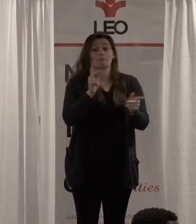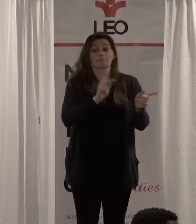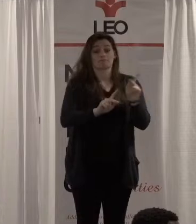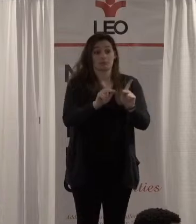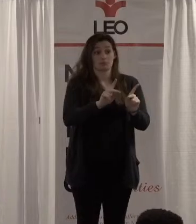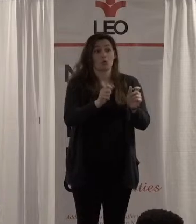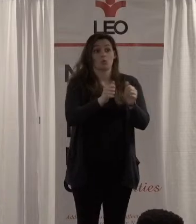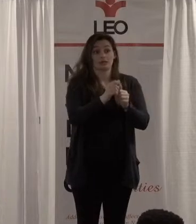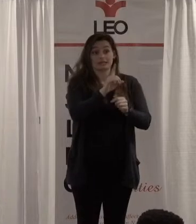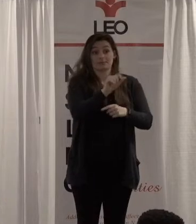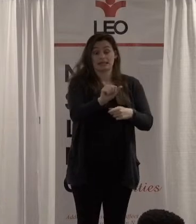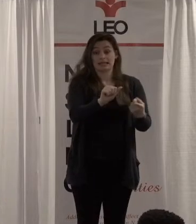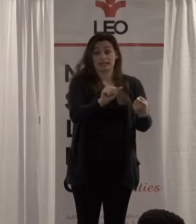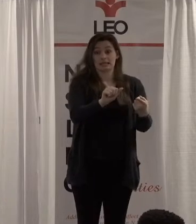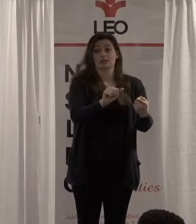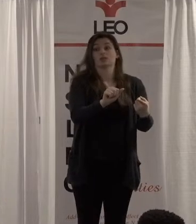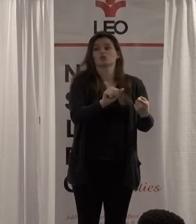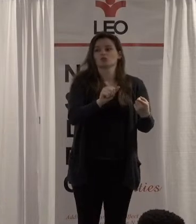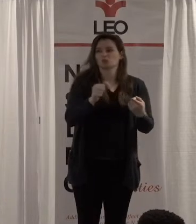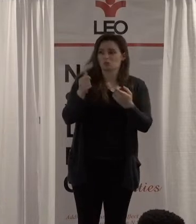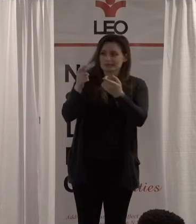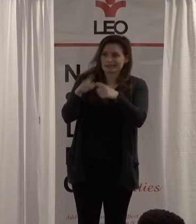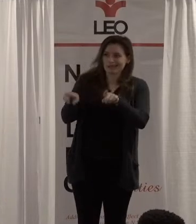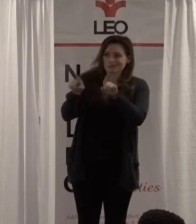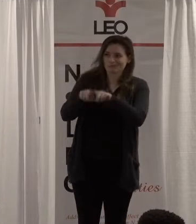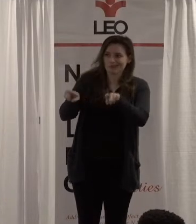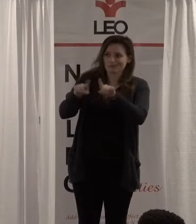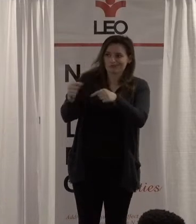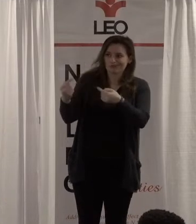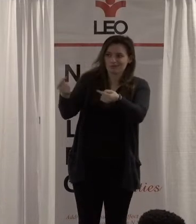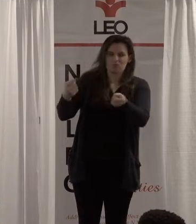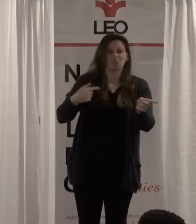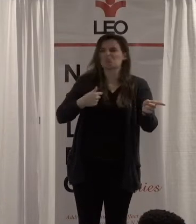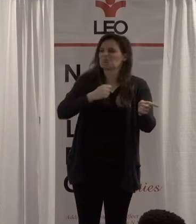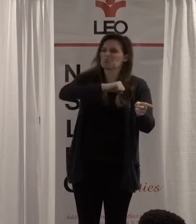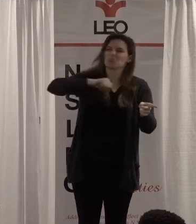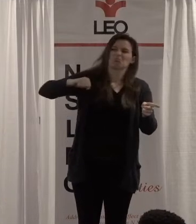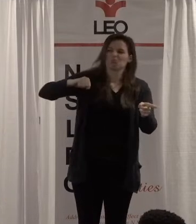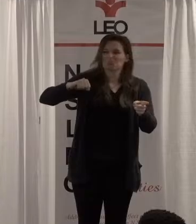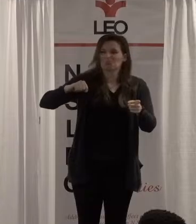CHALLENGING THE STATUS QUO AND DISMANTLING BARRIERS TO INCLUSION.